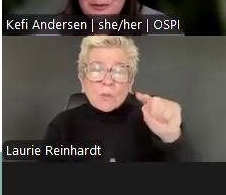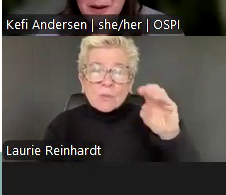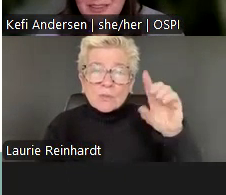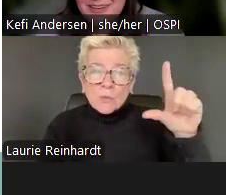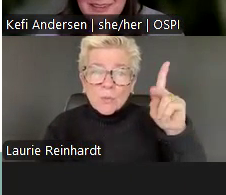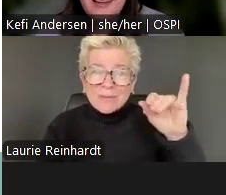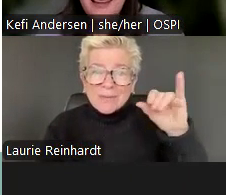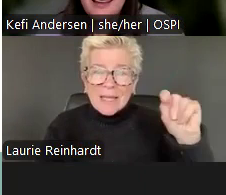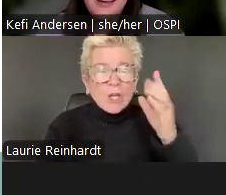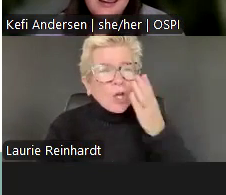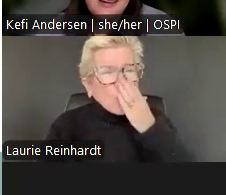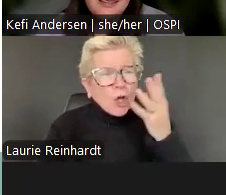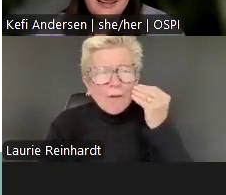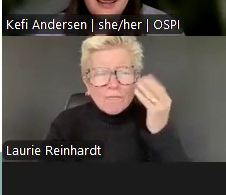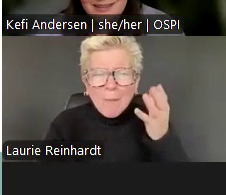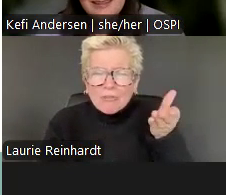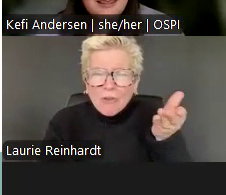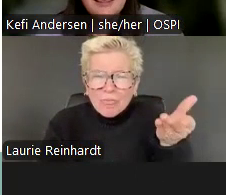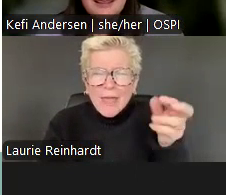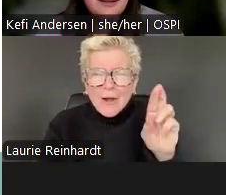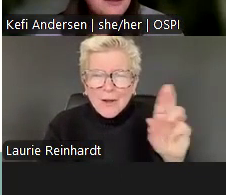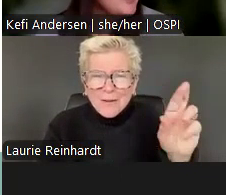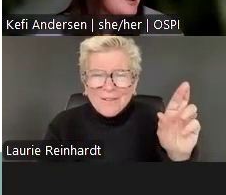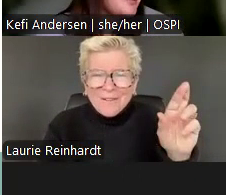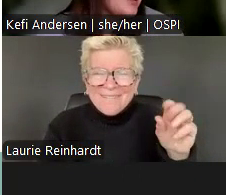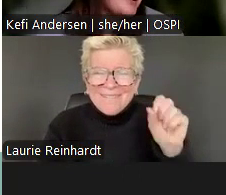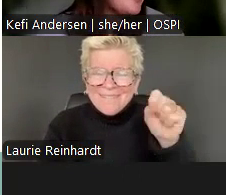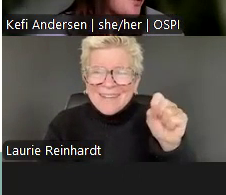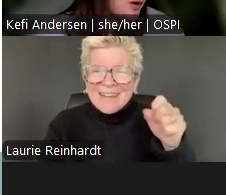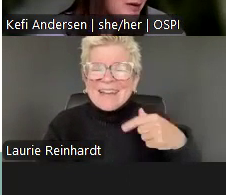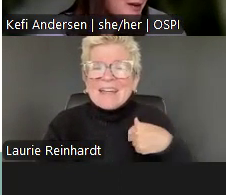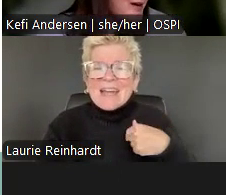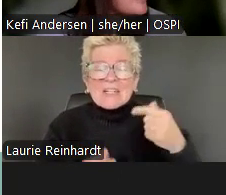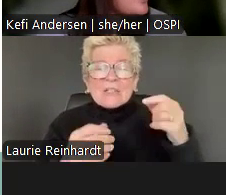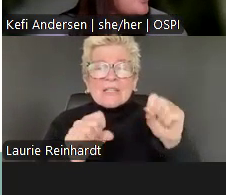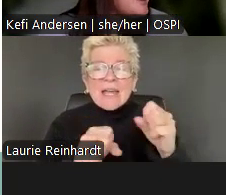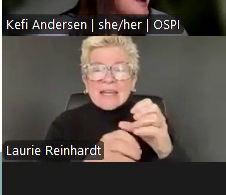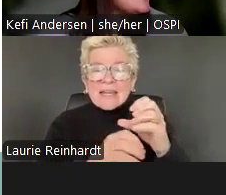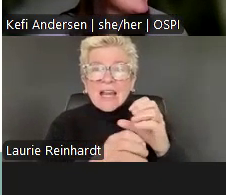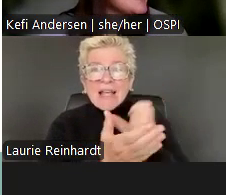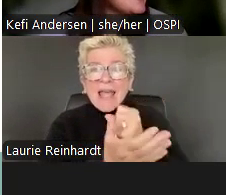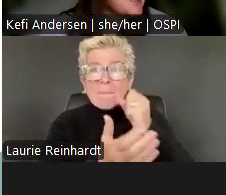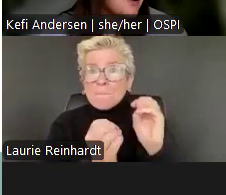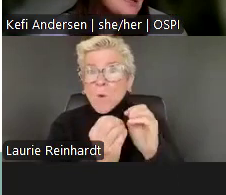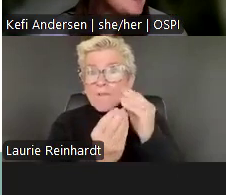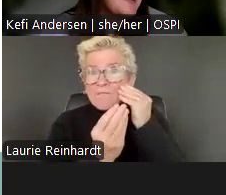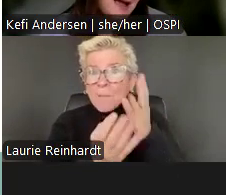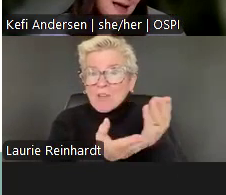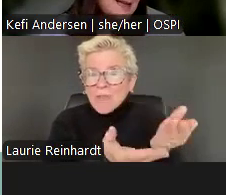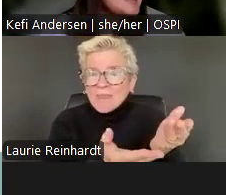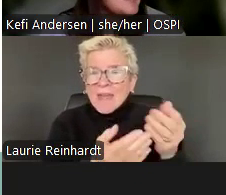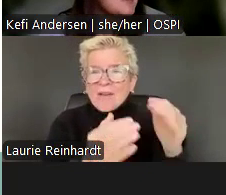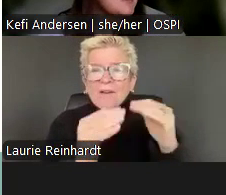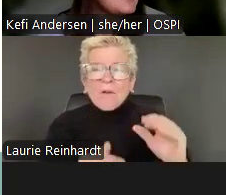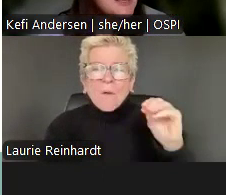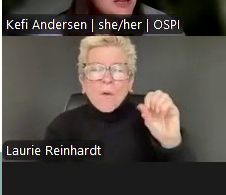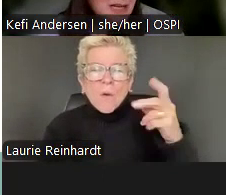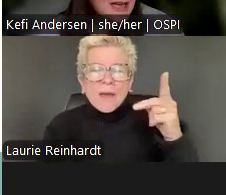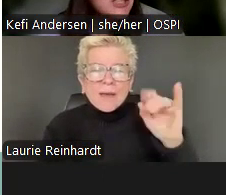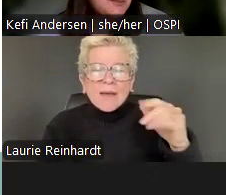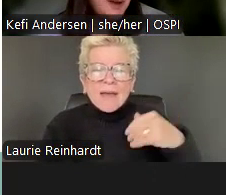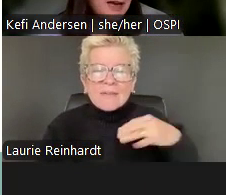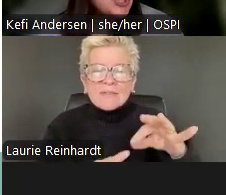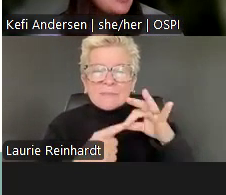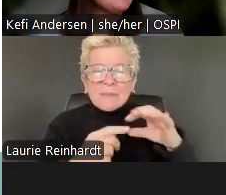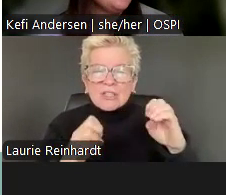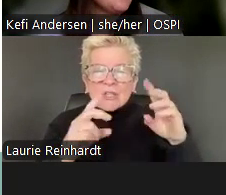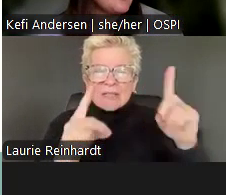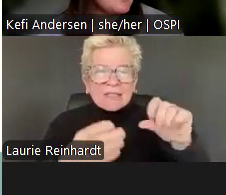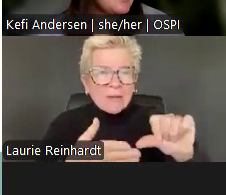information and yeah, you can get a lot more there if you need it. OSPI has a special education page,